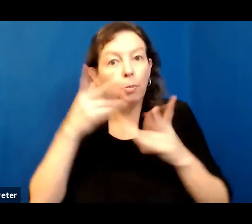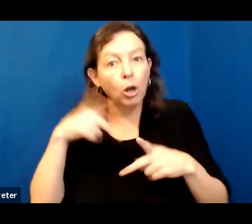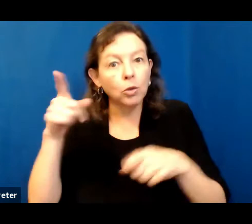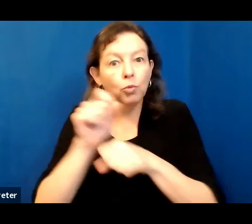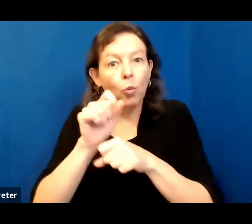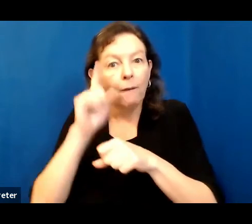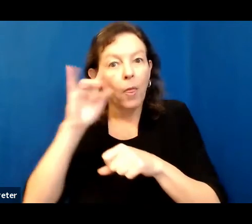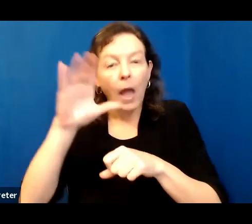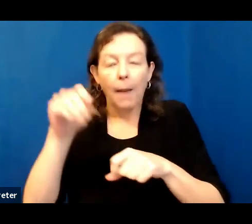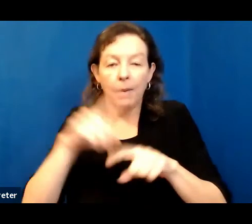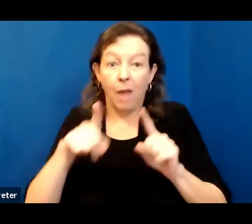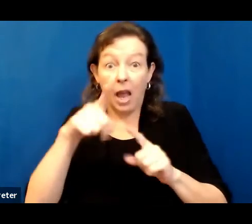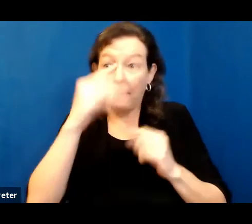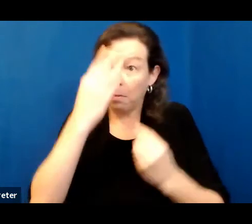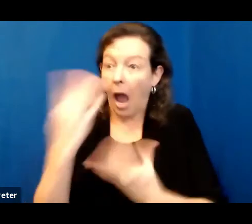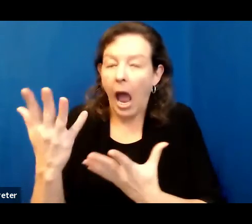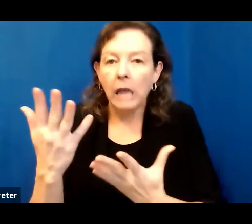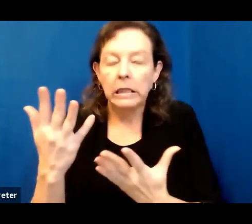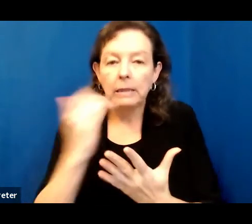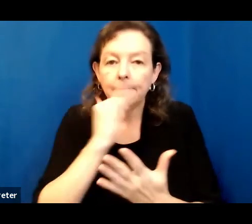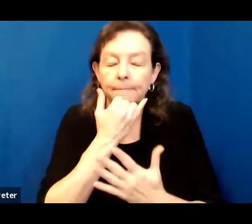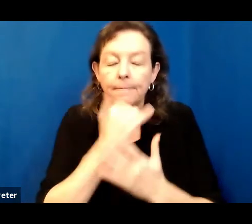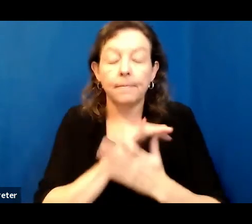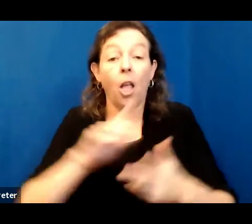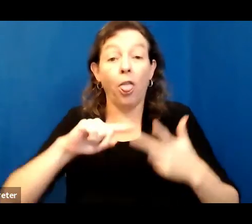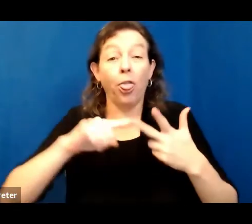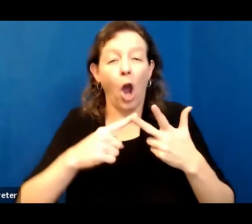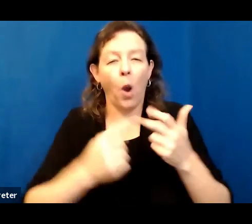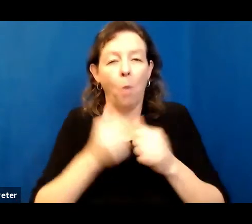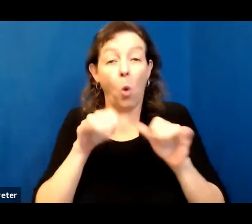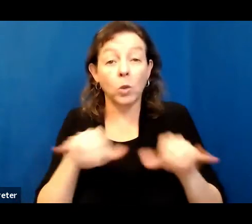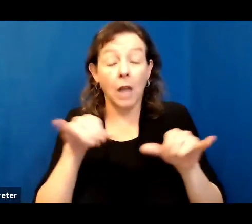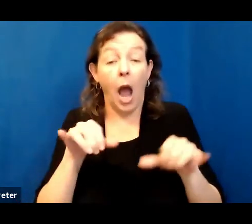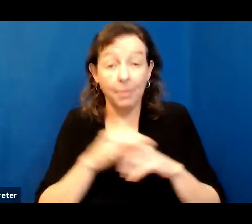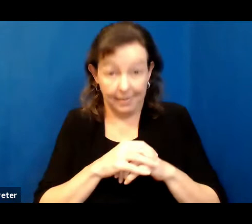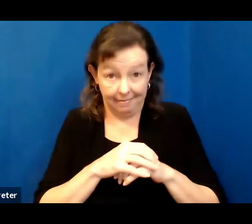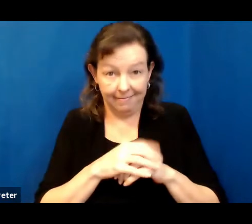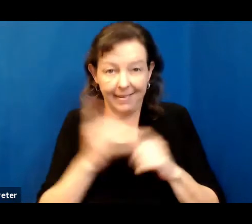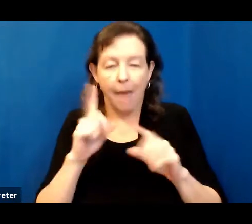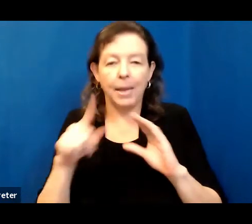And then the third way is one of the most common methods in receiving emails.